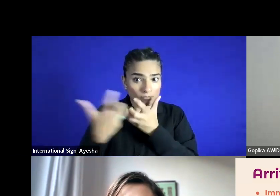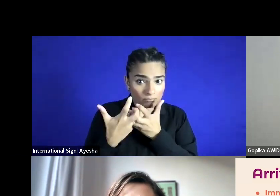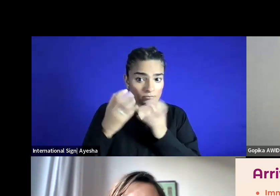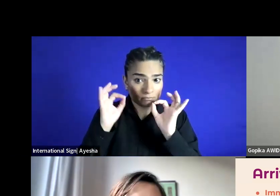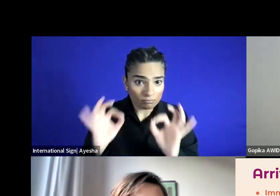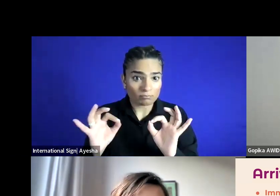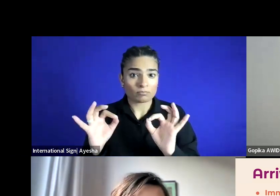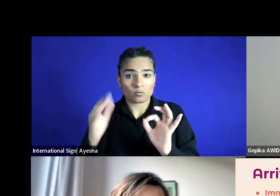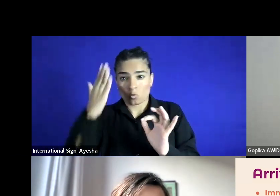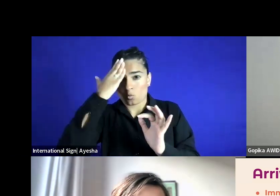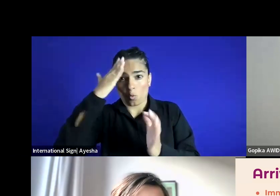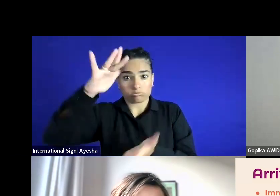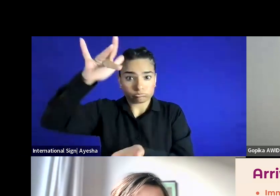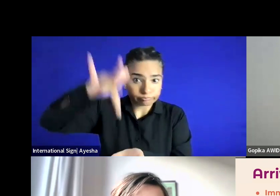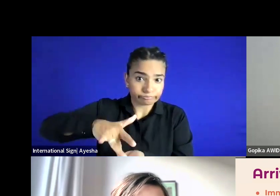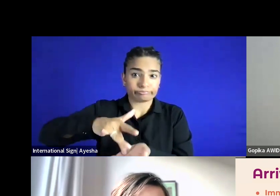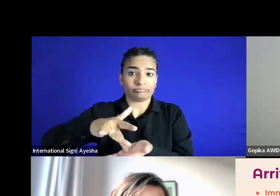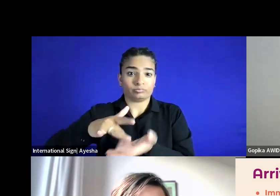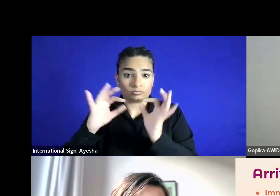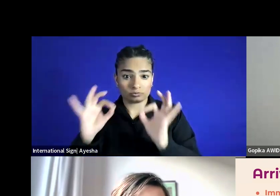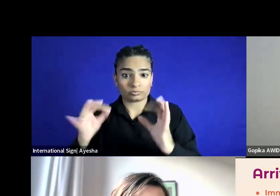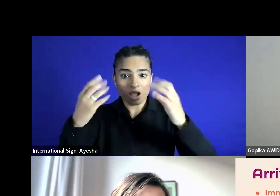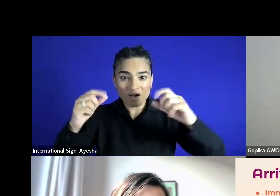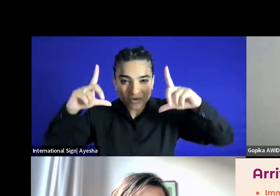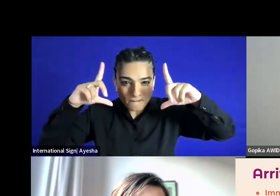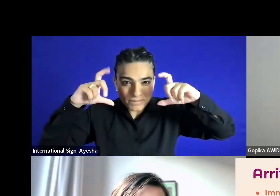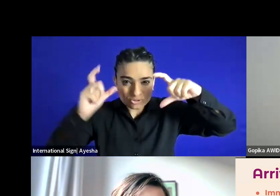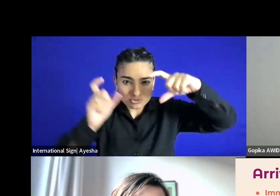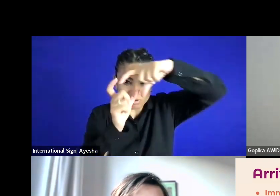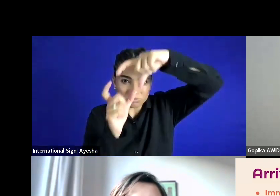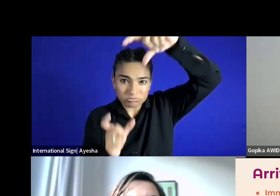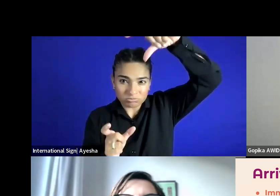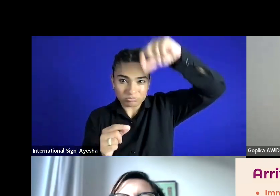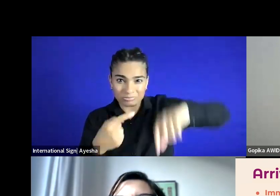there is a picture of a signboard which says meeting point.